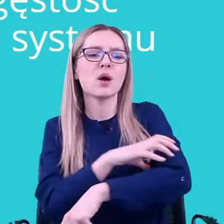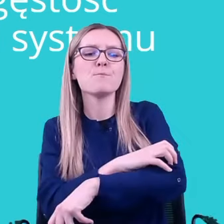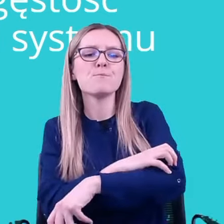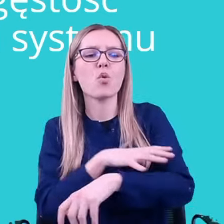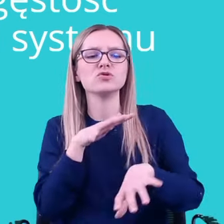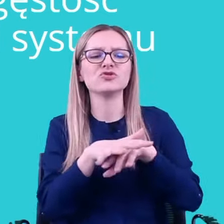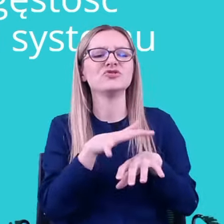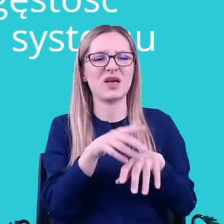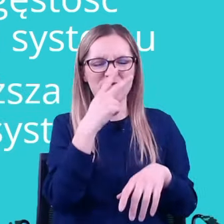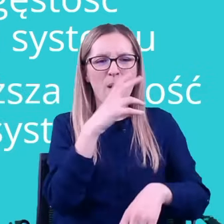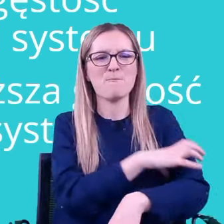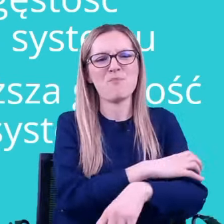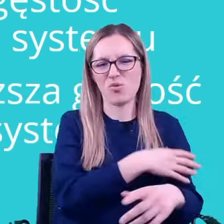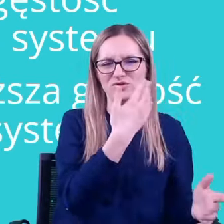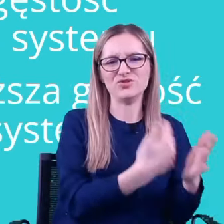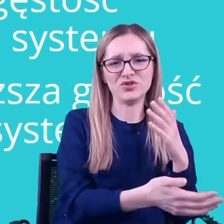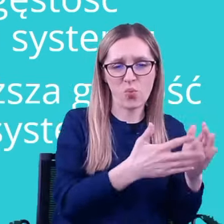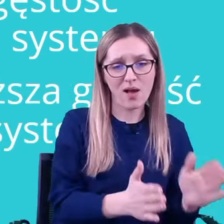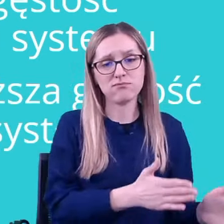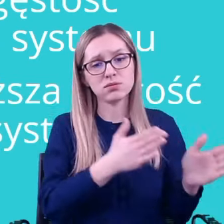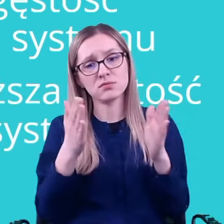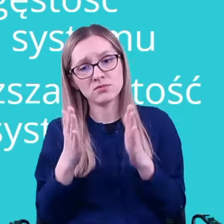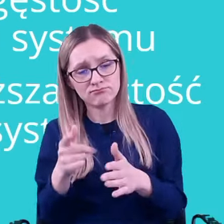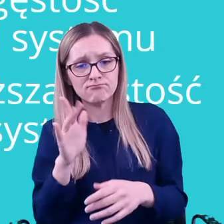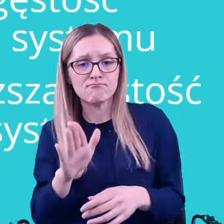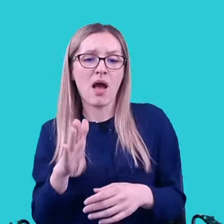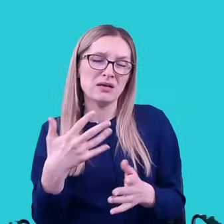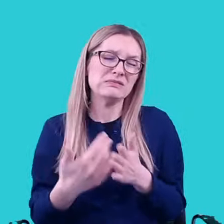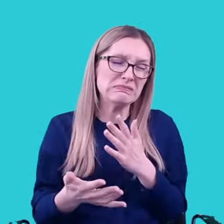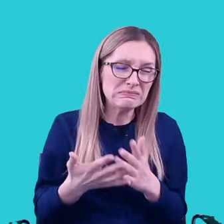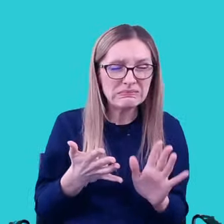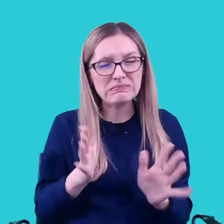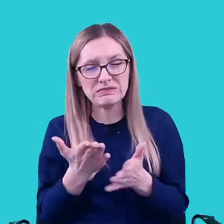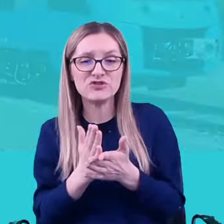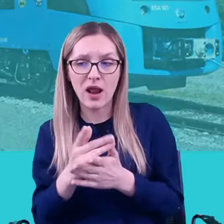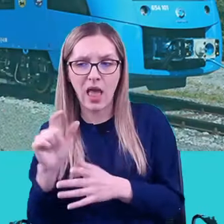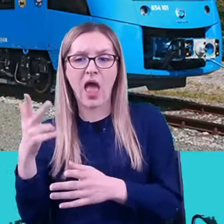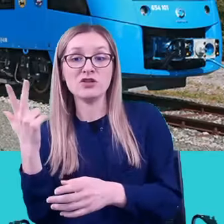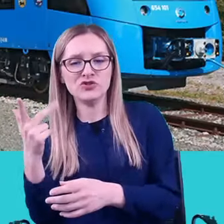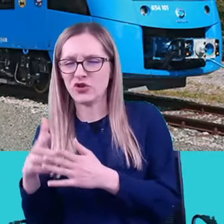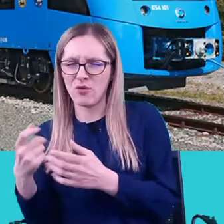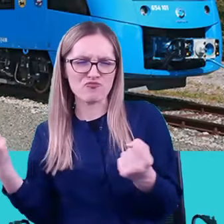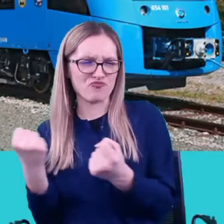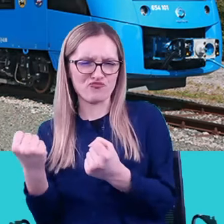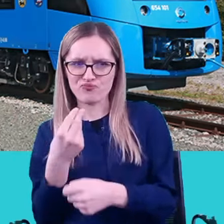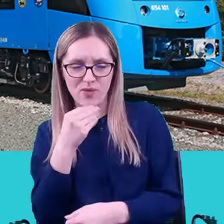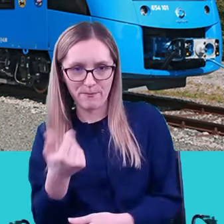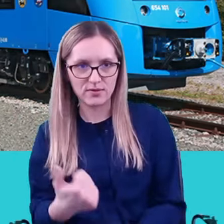it gets better with batteries and better with supercapacitors, respectively. In practice, in railroad transport,